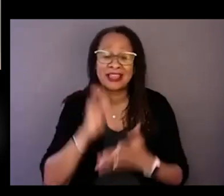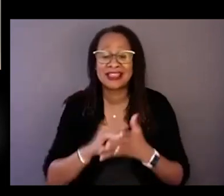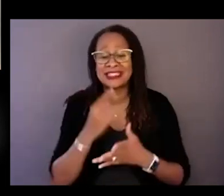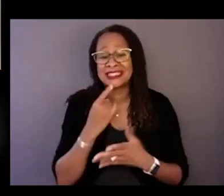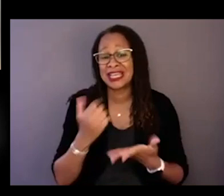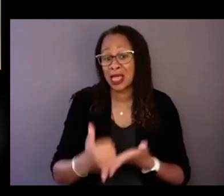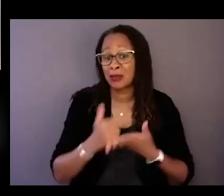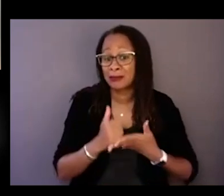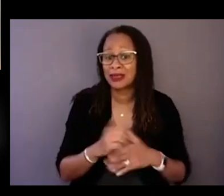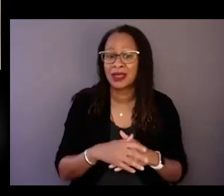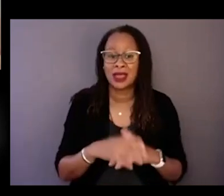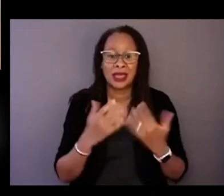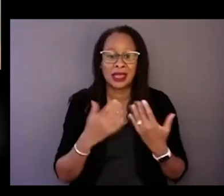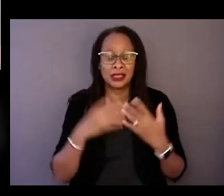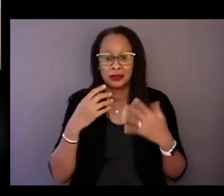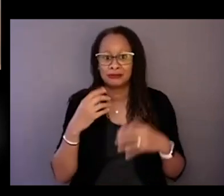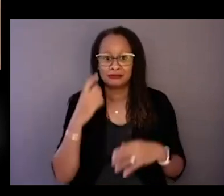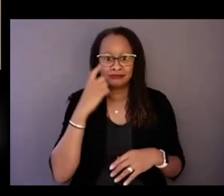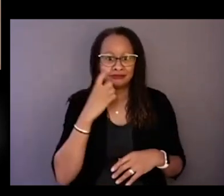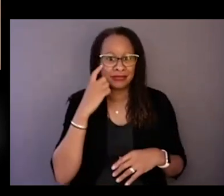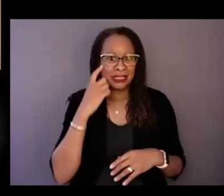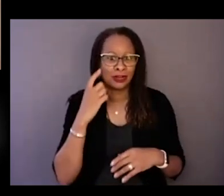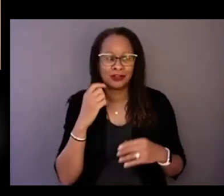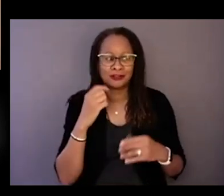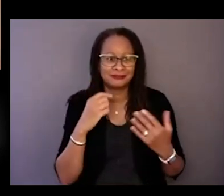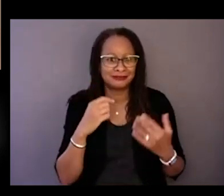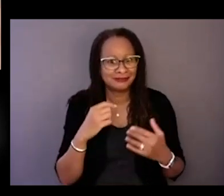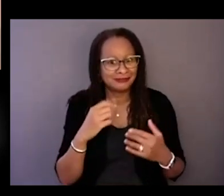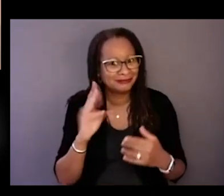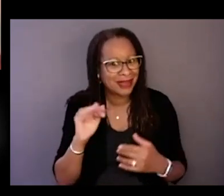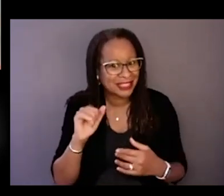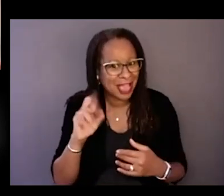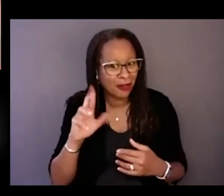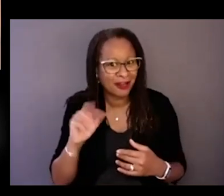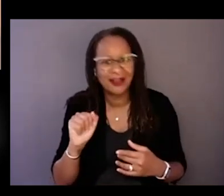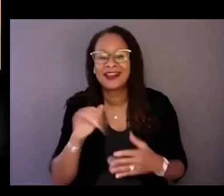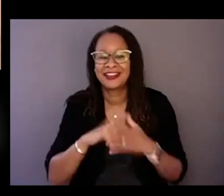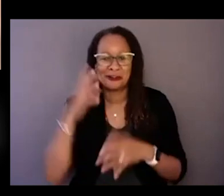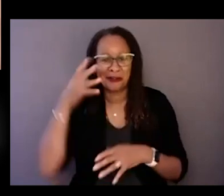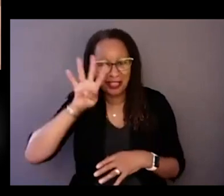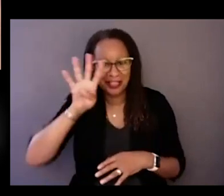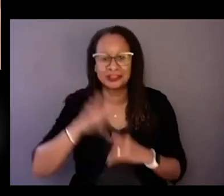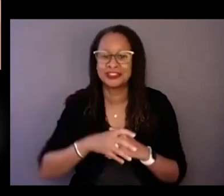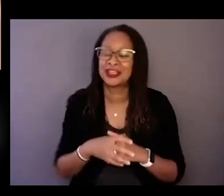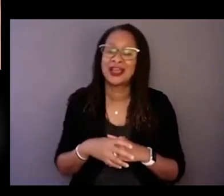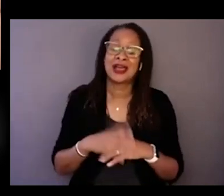in the mascara in her eyelashes. And then I think people then try to discredit